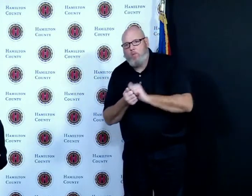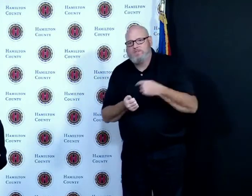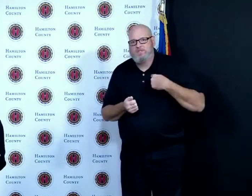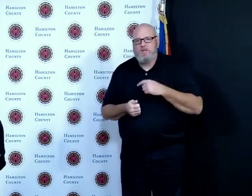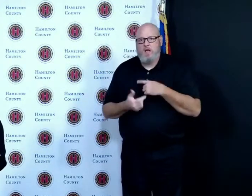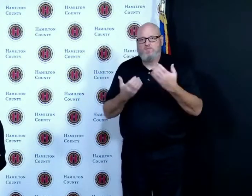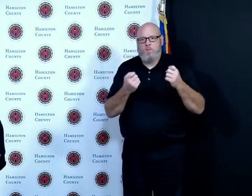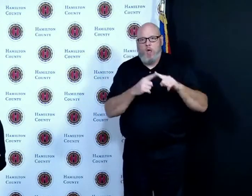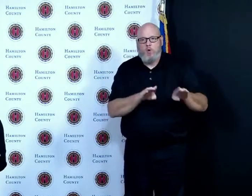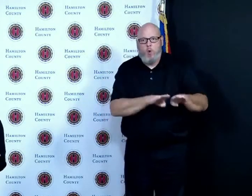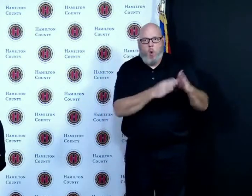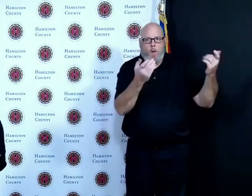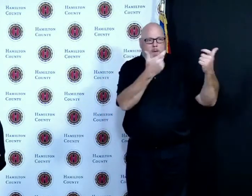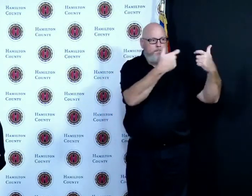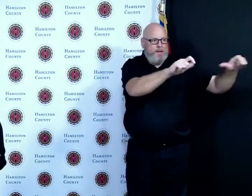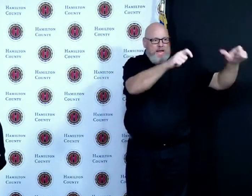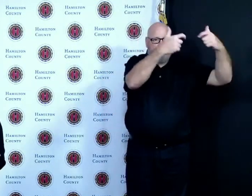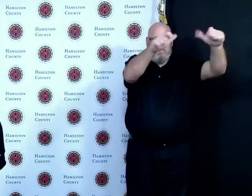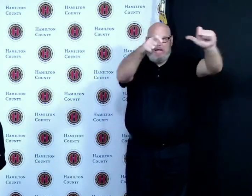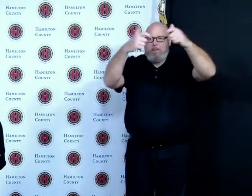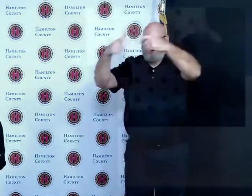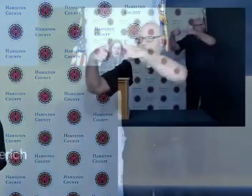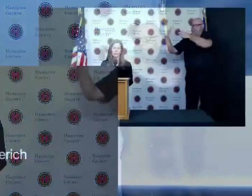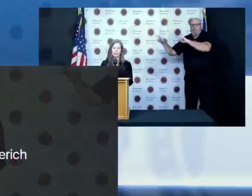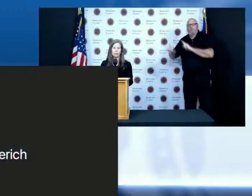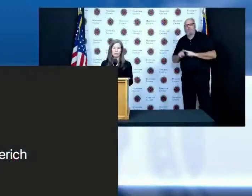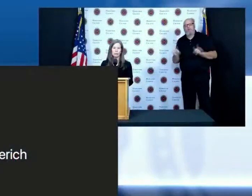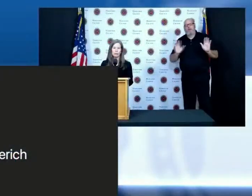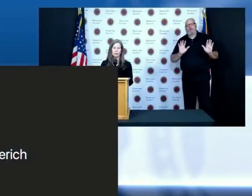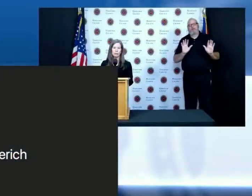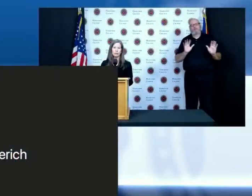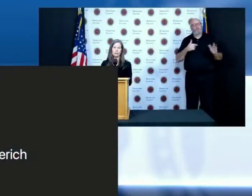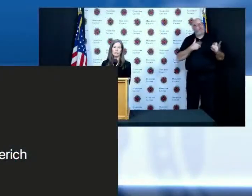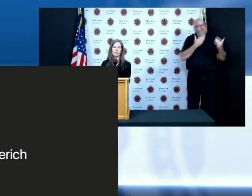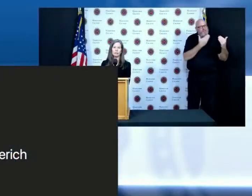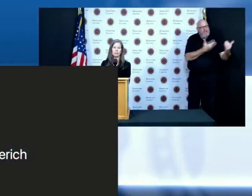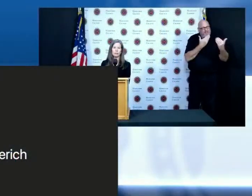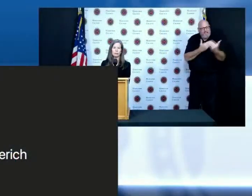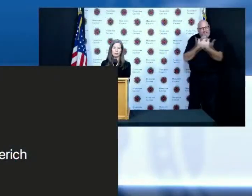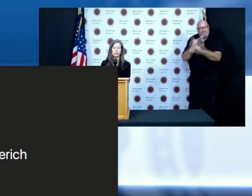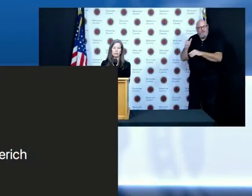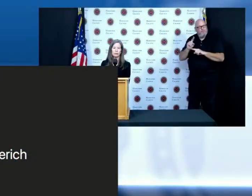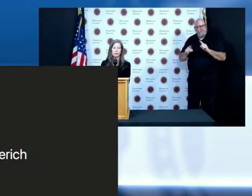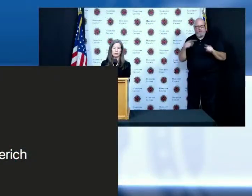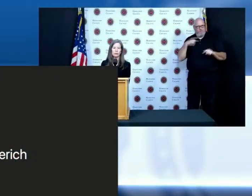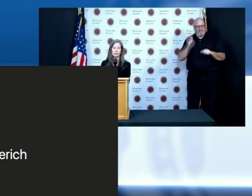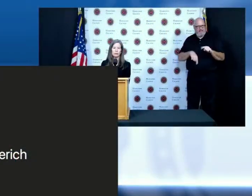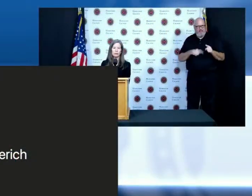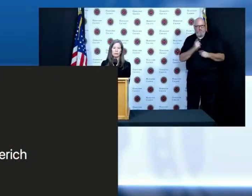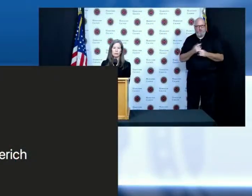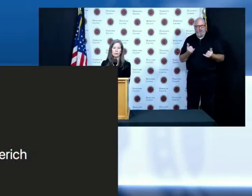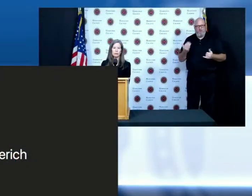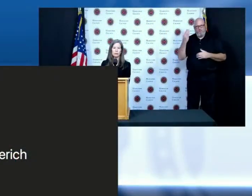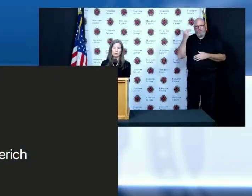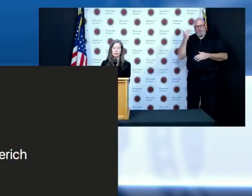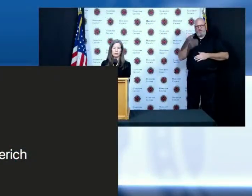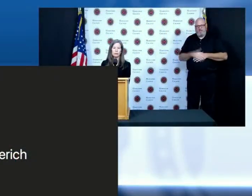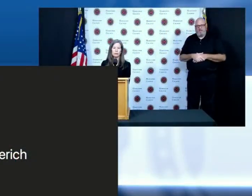if you want some more options go to the Kroger site and sign up there if you live in the city